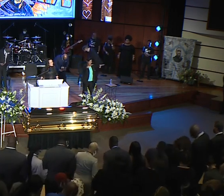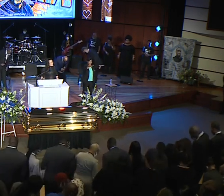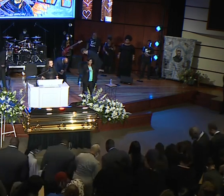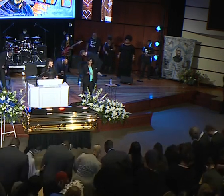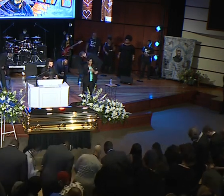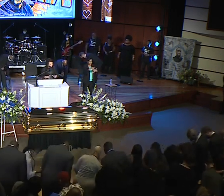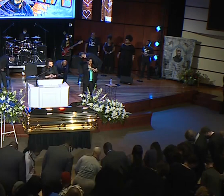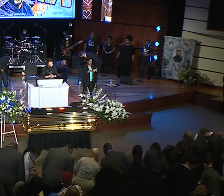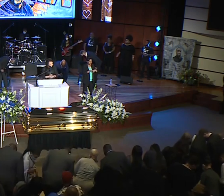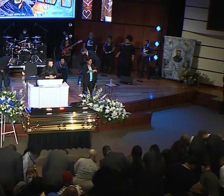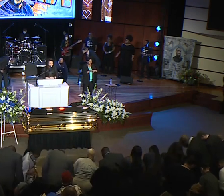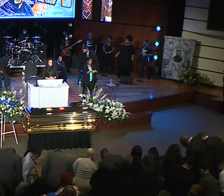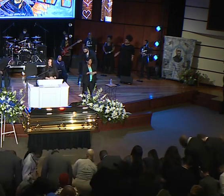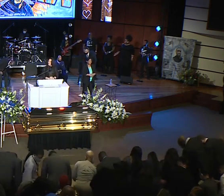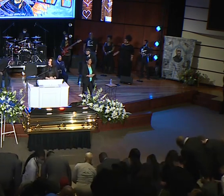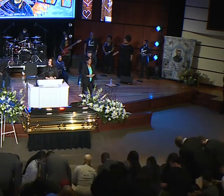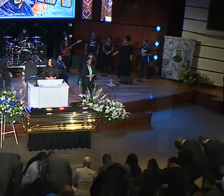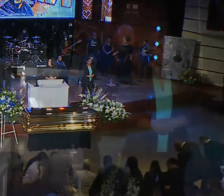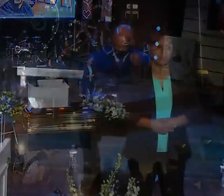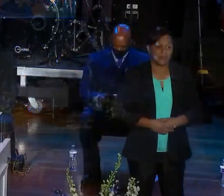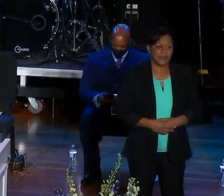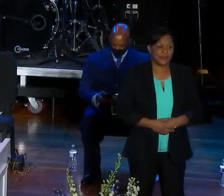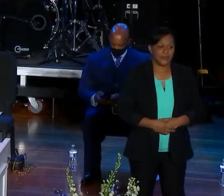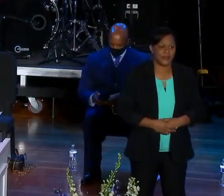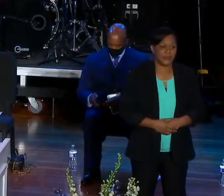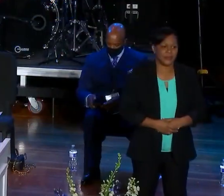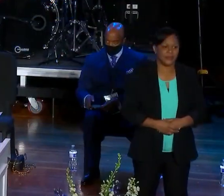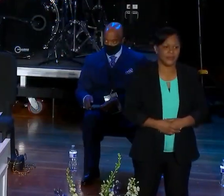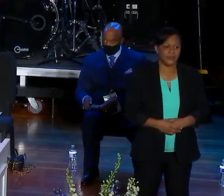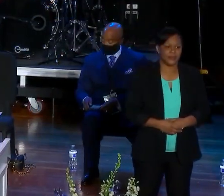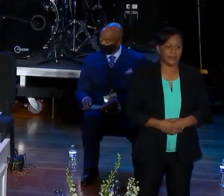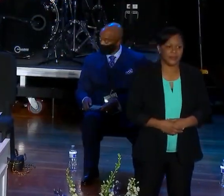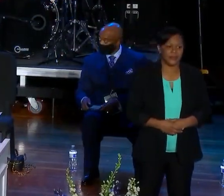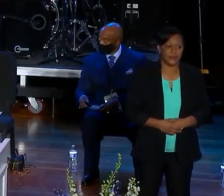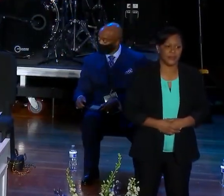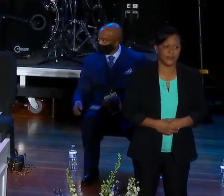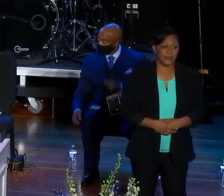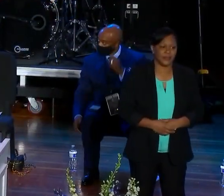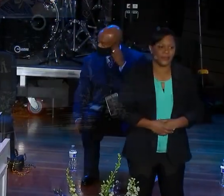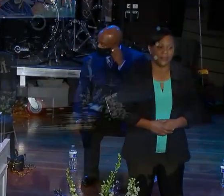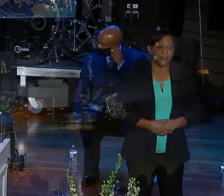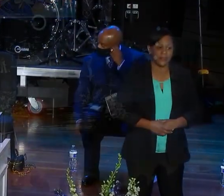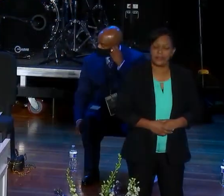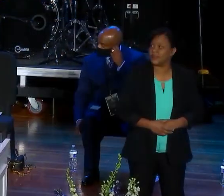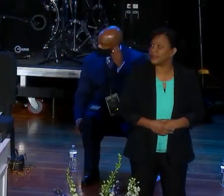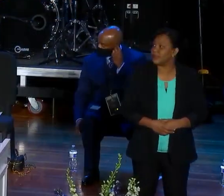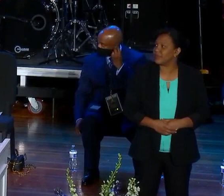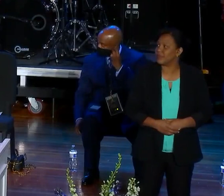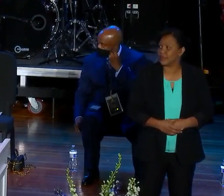HE MOVED FROM HOUSTON TO MINNEAPOLIS LOOKING FOR A JOB, LOOKING FOR A BETTER OPPORTUNITY, NOT UNLIKE A LOT OF